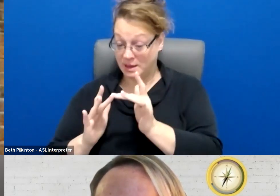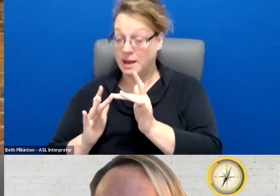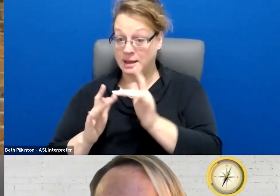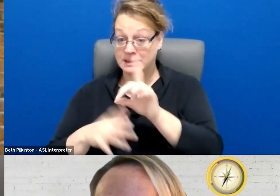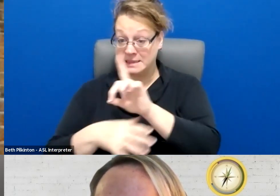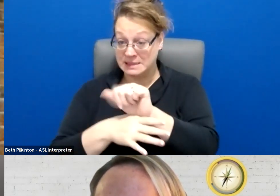In her role, she is responsible for the daily operations, and direction and development of Pathfinder.